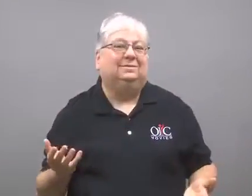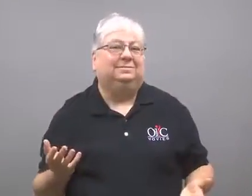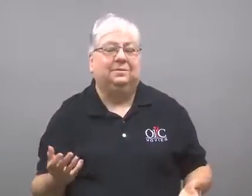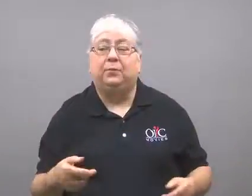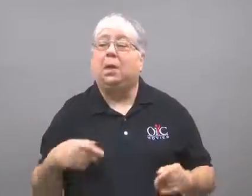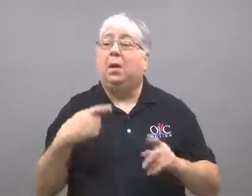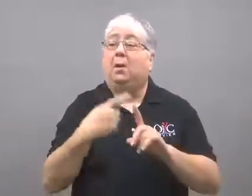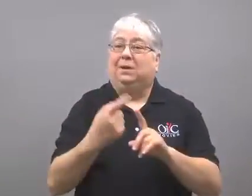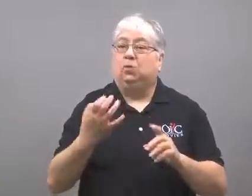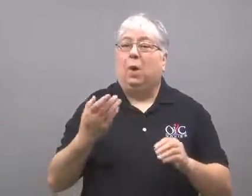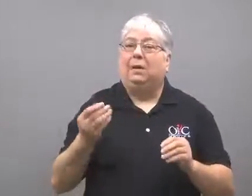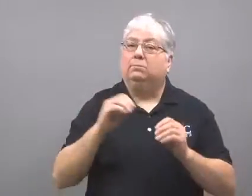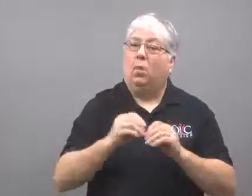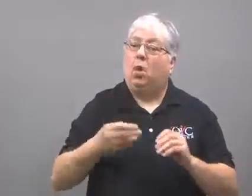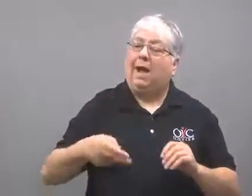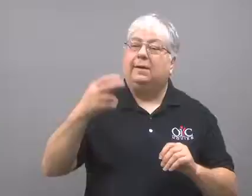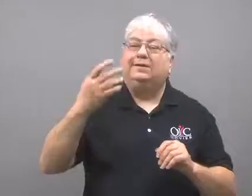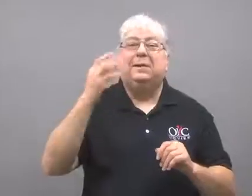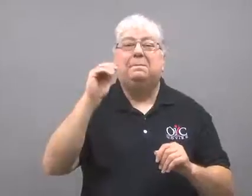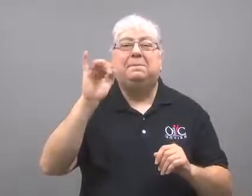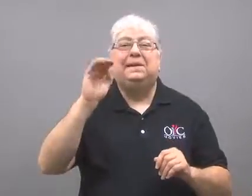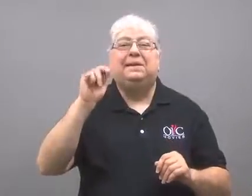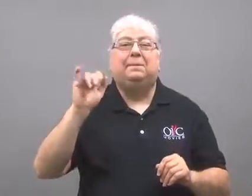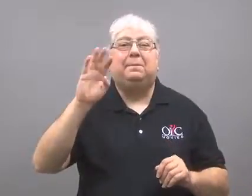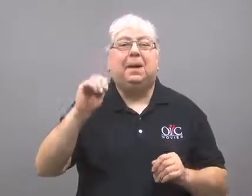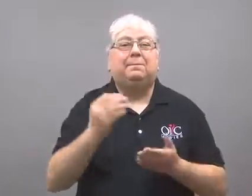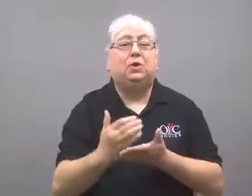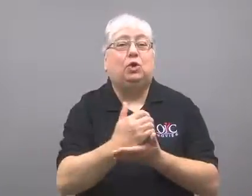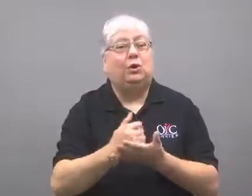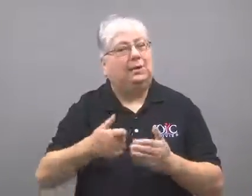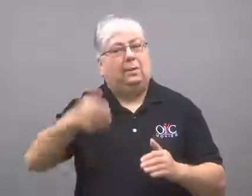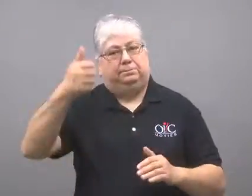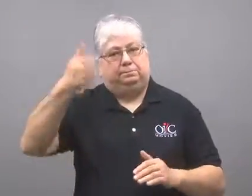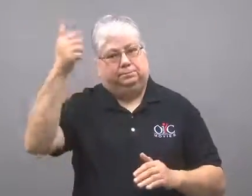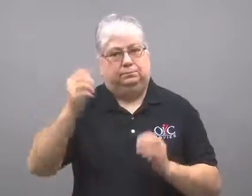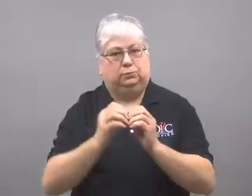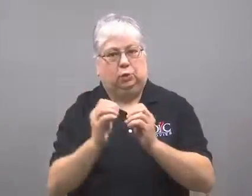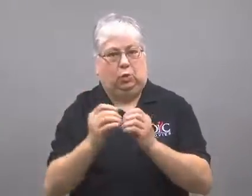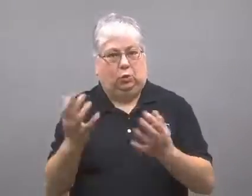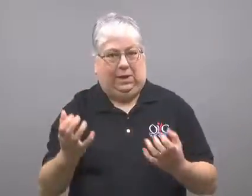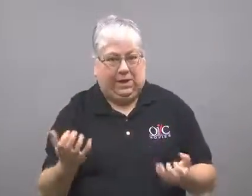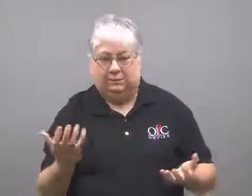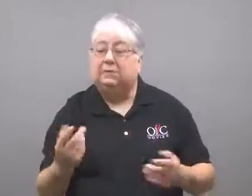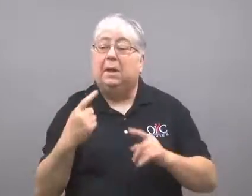She wants to increase the minimum wage.